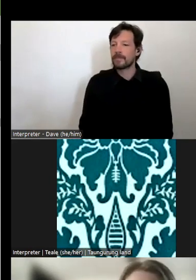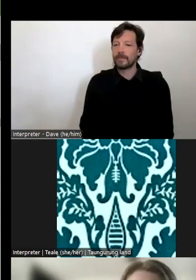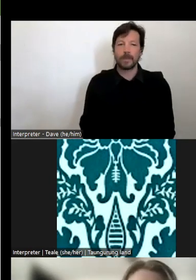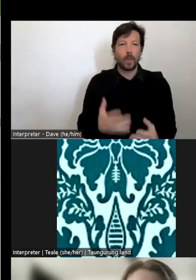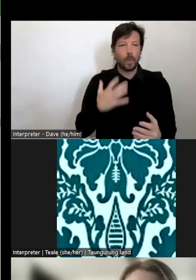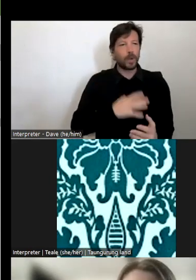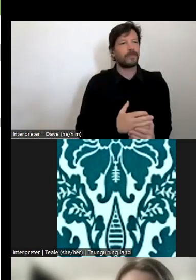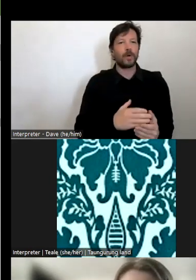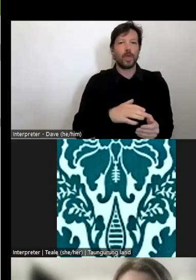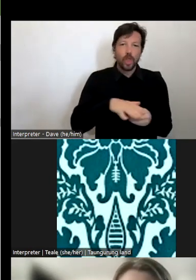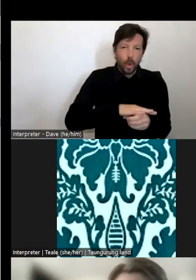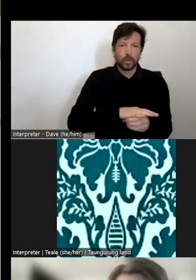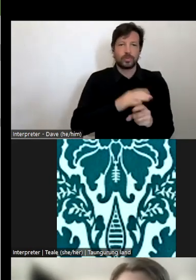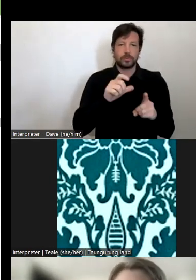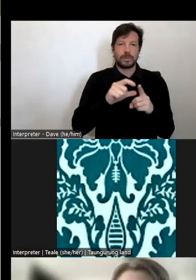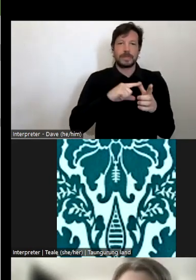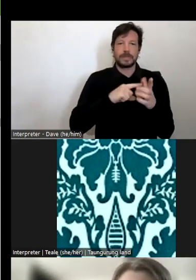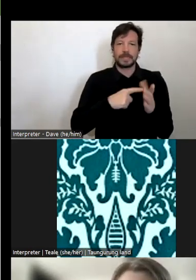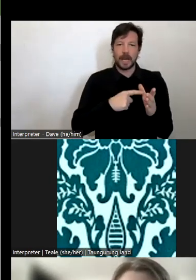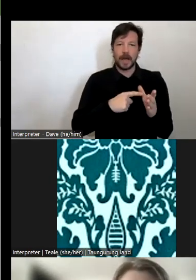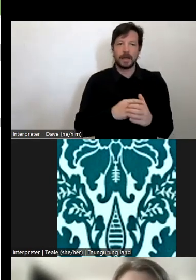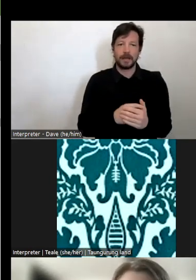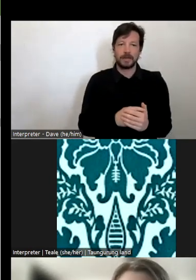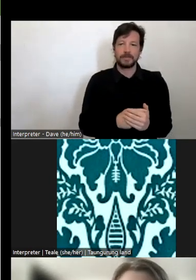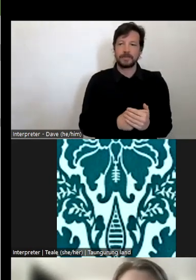instead of having to rely on small numbers or data from overseas.